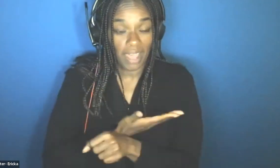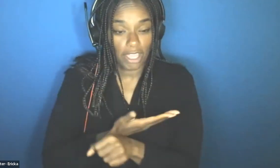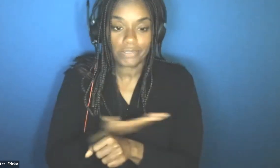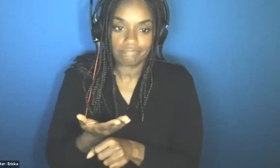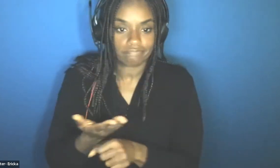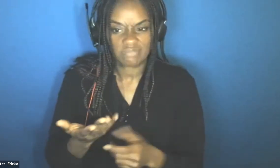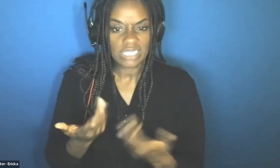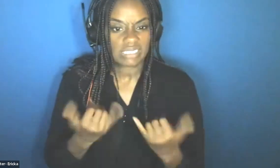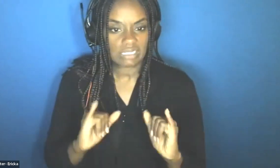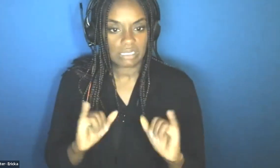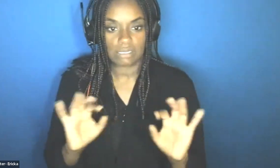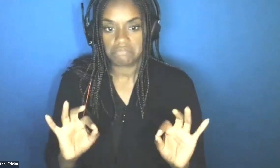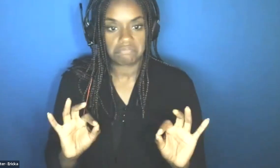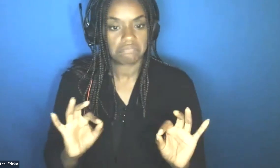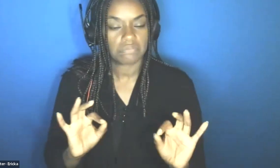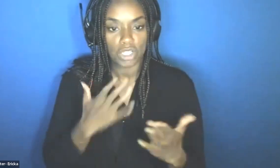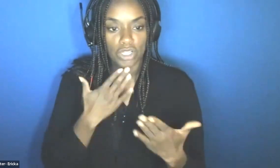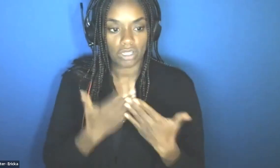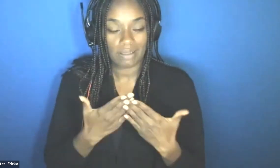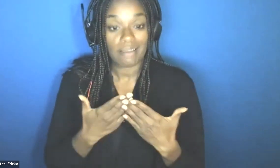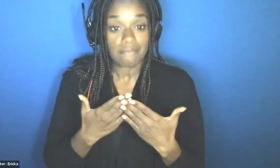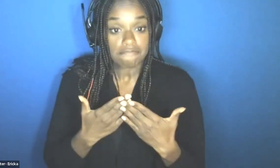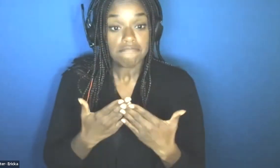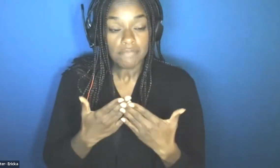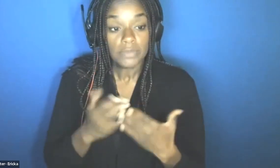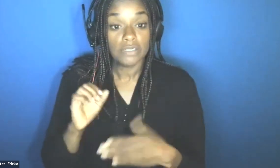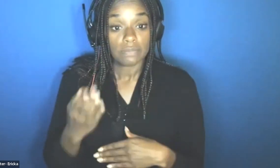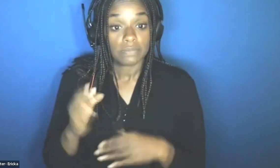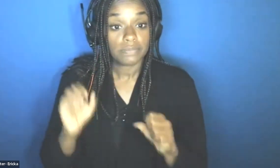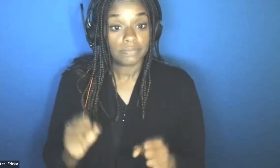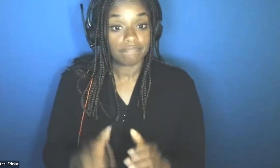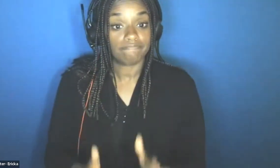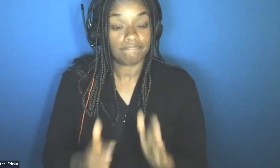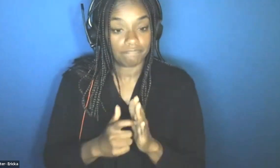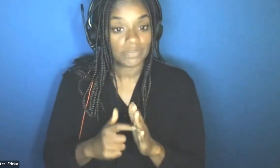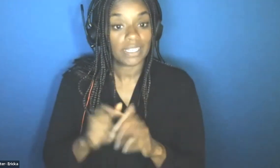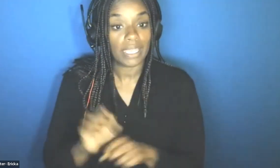They don't go away.